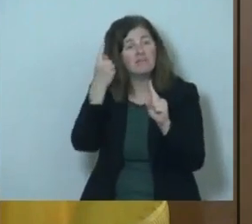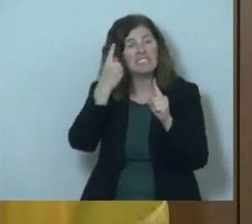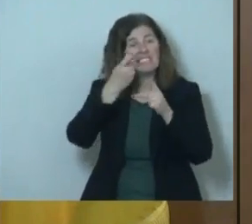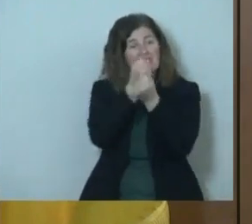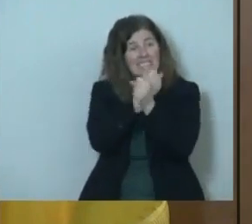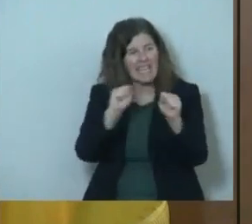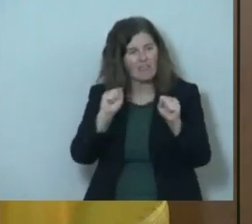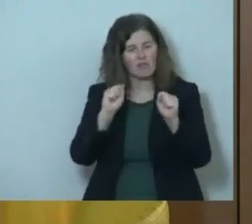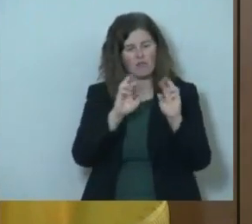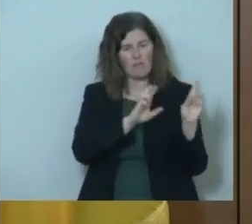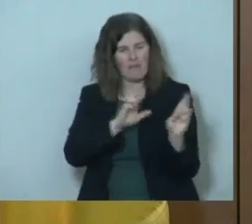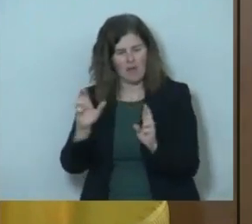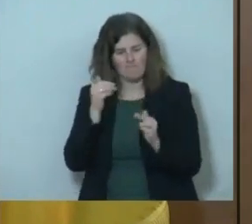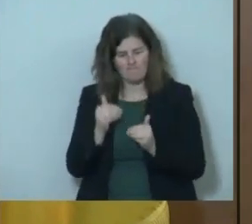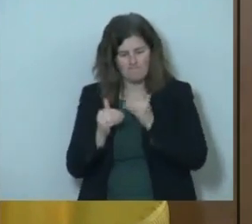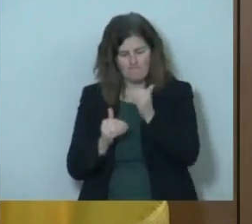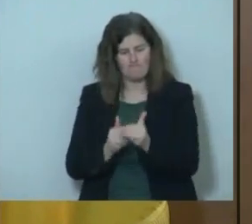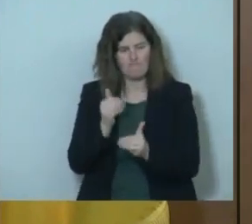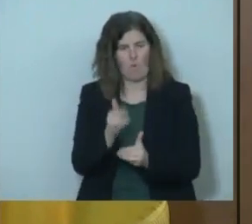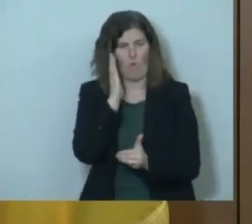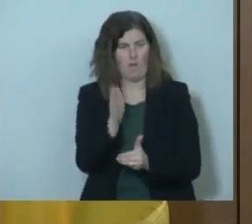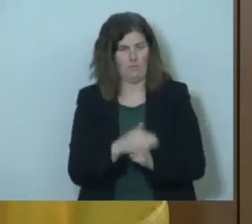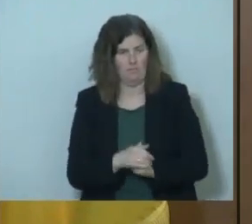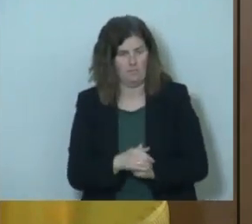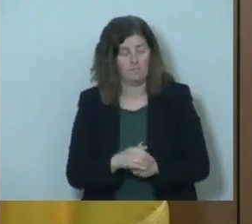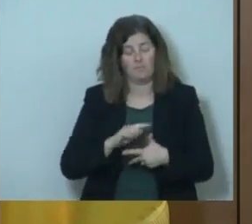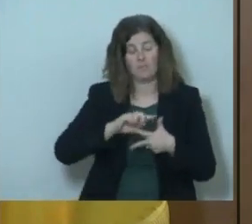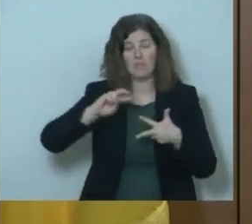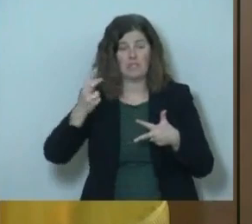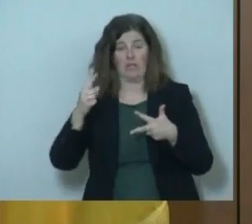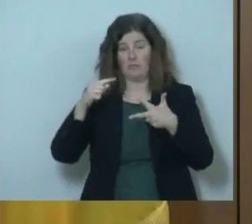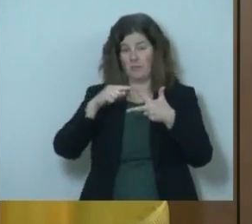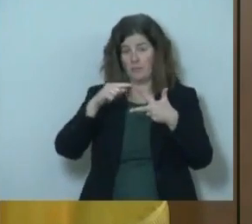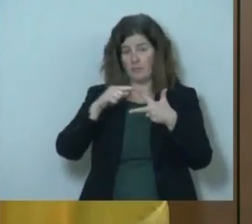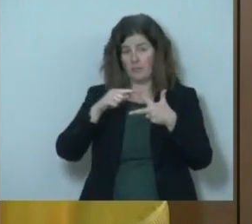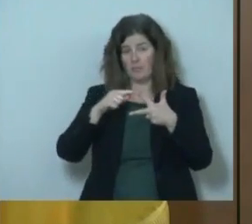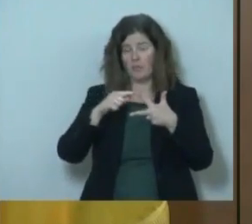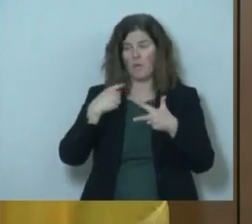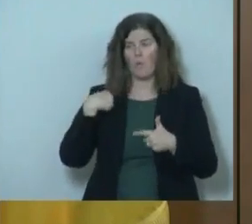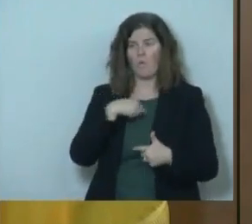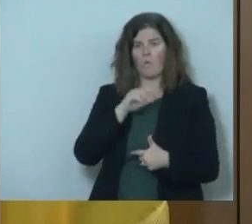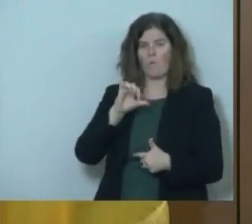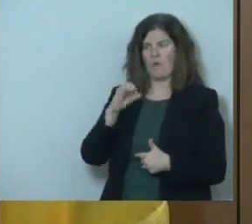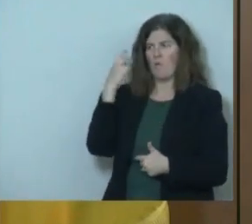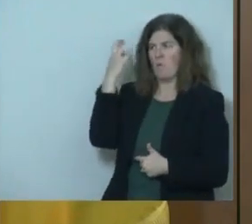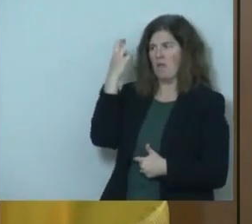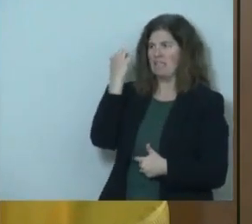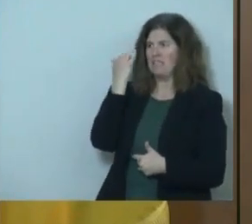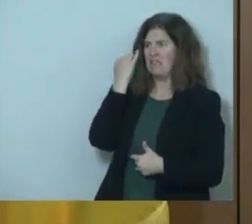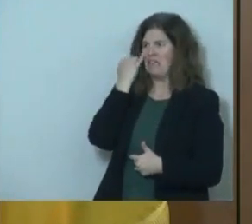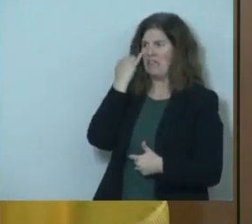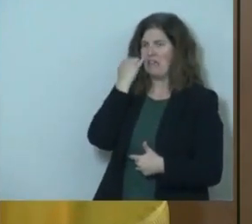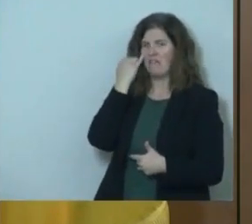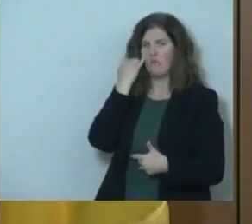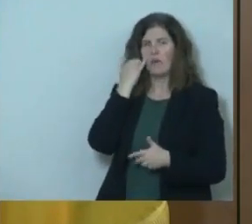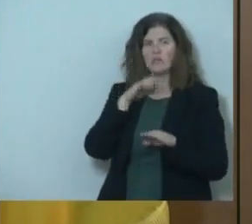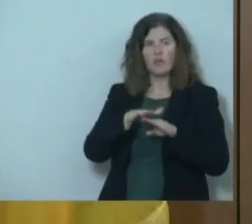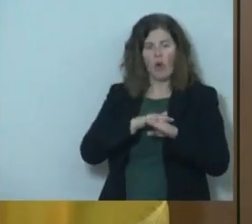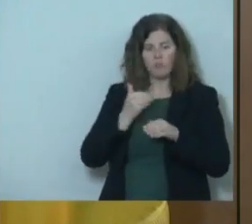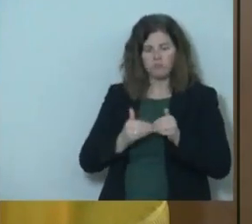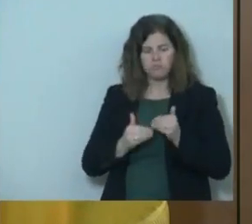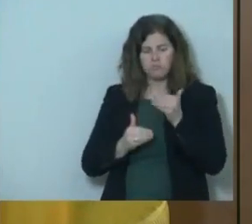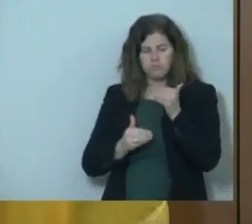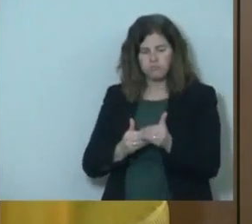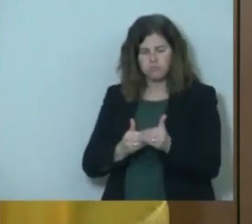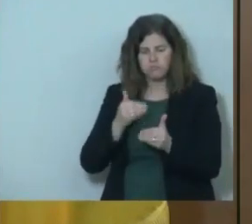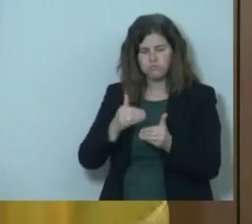WE WANT TO MITIGATE THE RISKS, GIVE PEOPLE CONFIDENCE THAT WE ARE DOING THAT IN A SAFE, PREPARED PRODUCTIVE WAY.